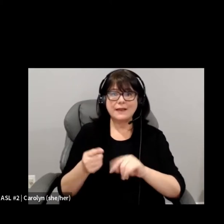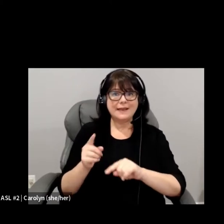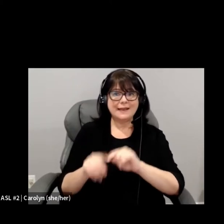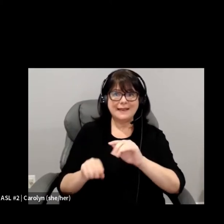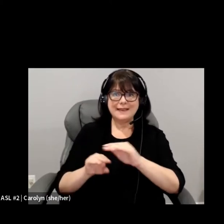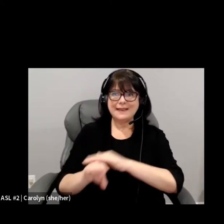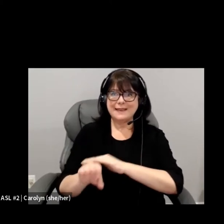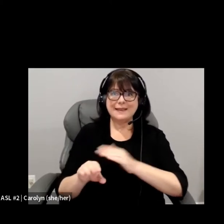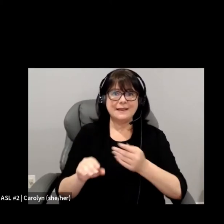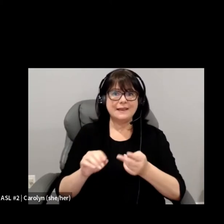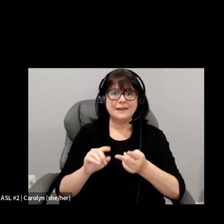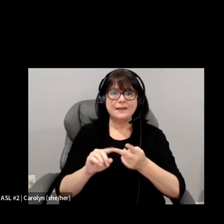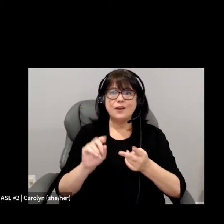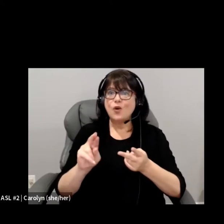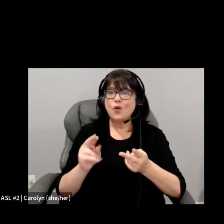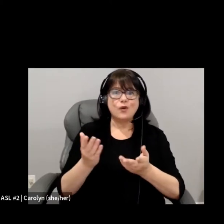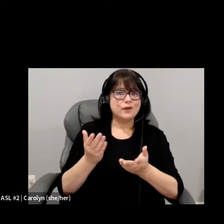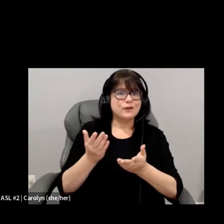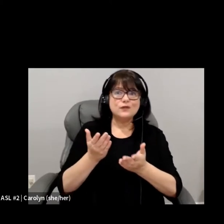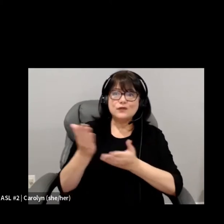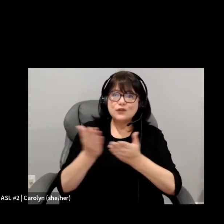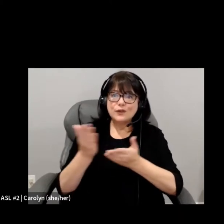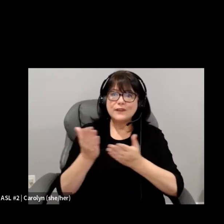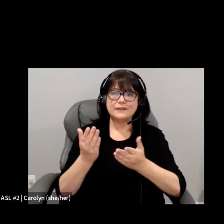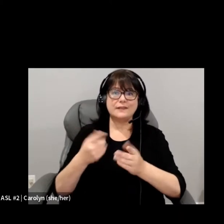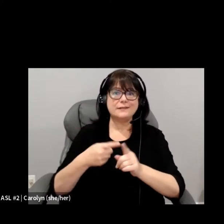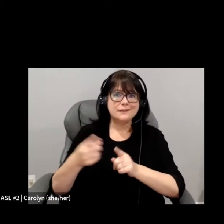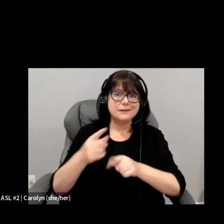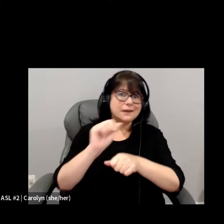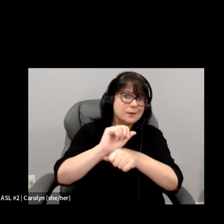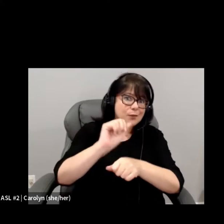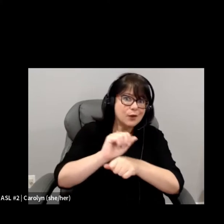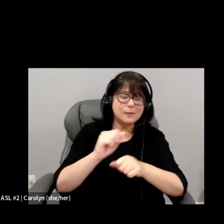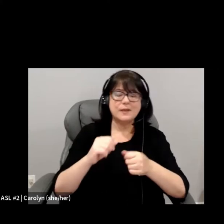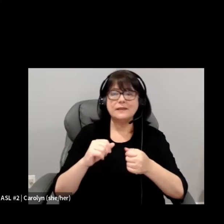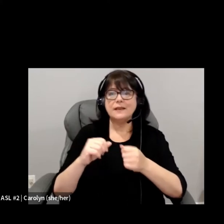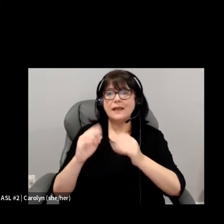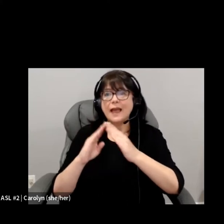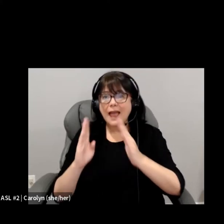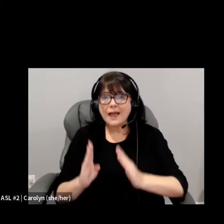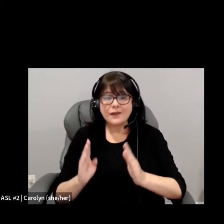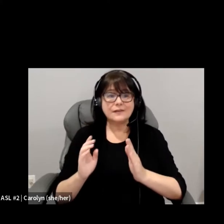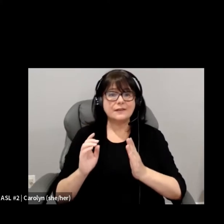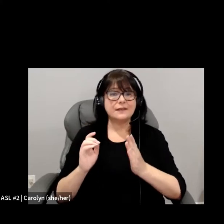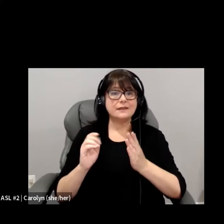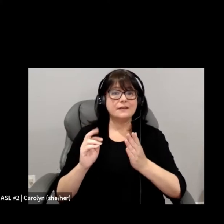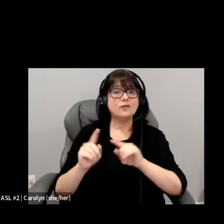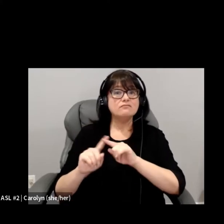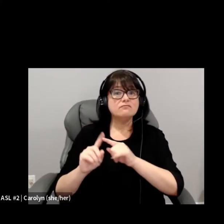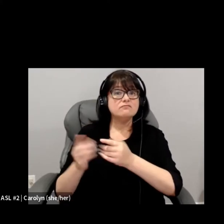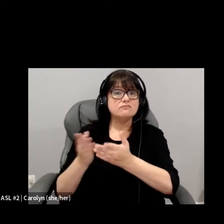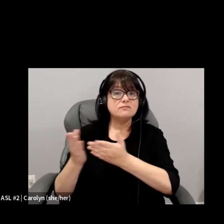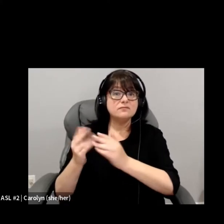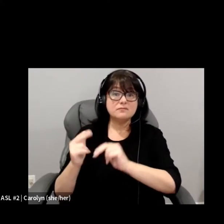AMENITIES, WHETHER THAT WAS EMPLOYMENT, HOUSING, OR SERVICES AND FACILITIES, THAT MEANT PEOPLE